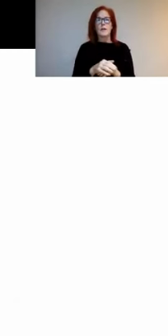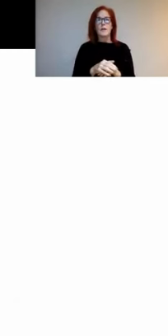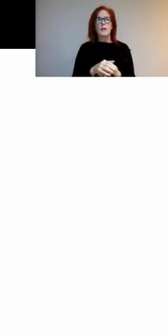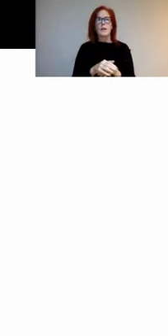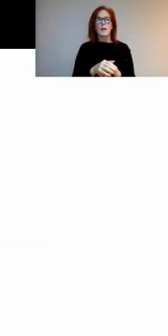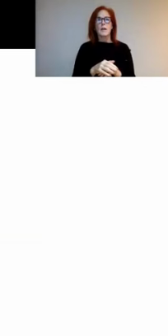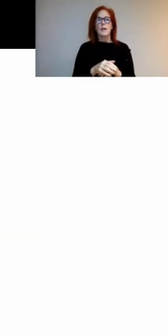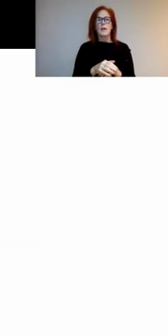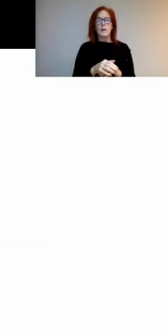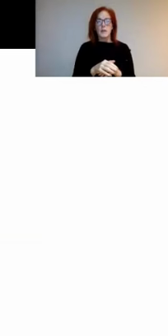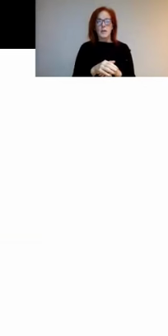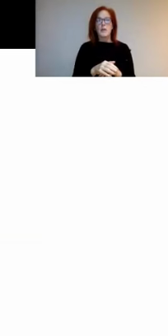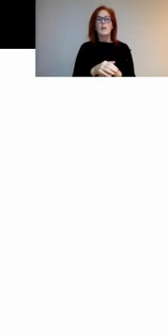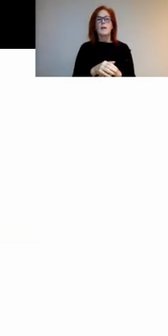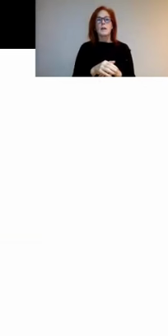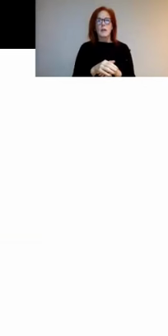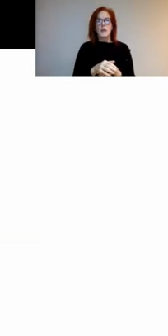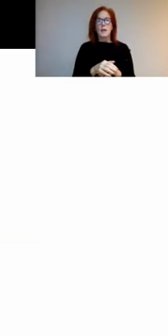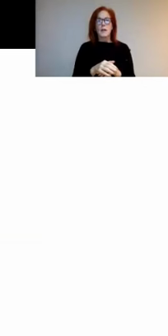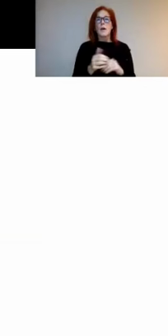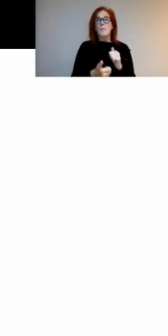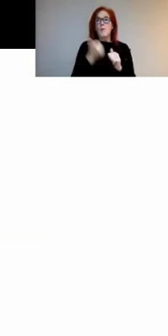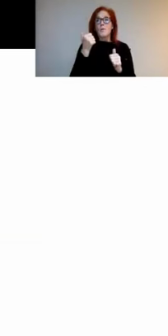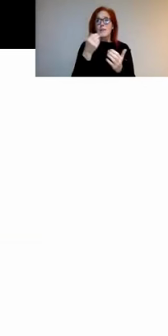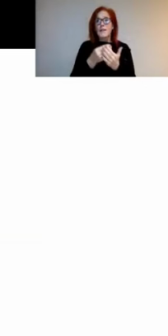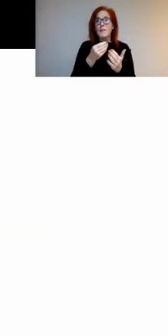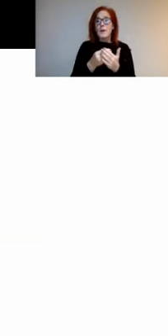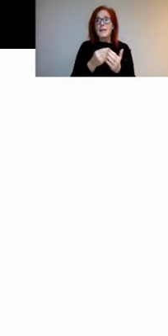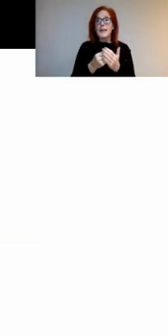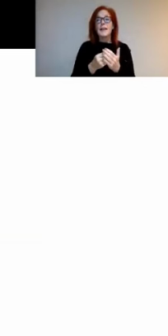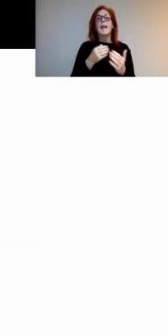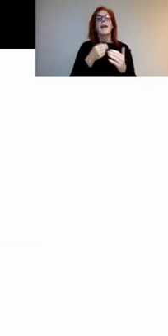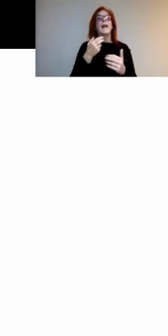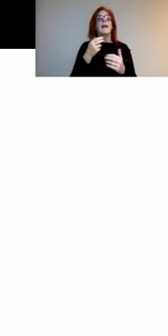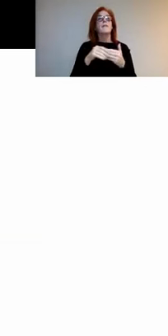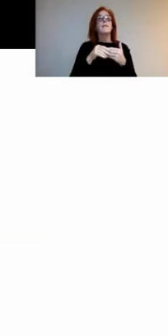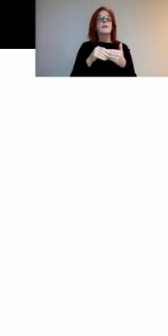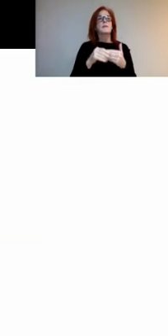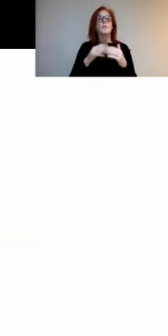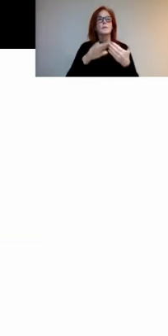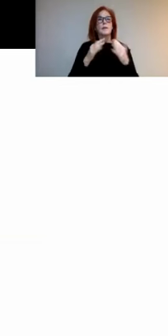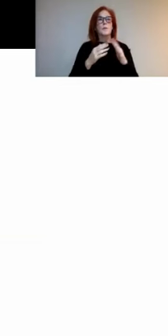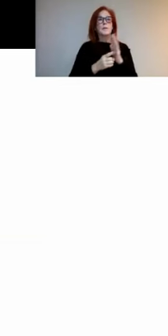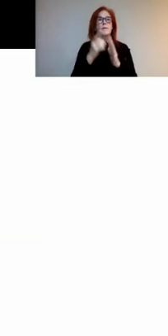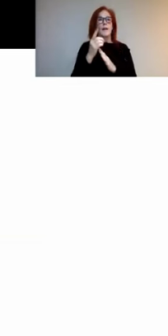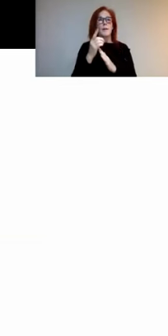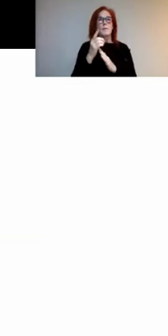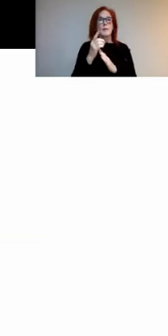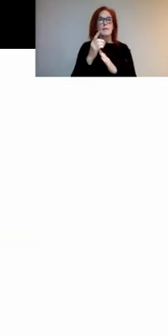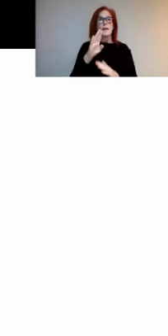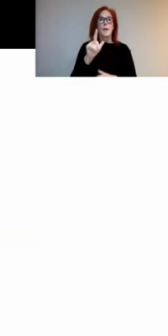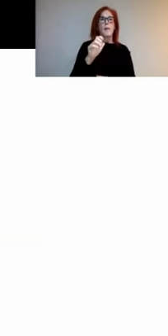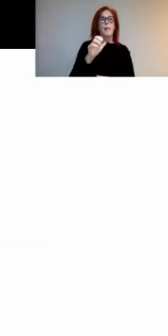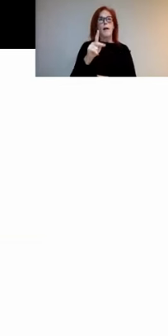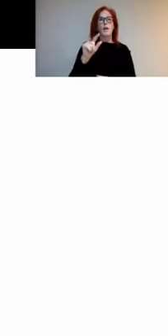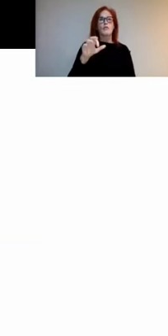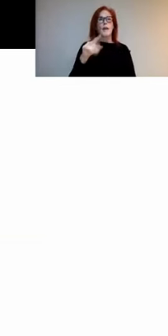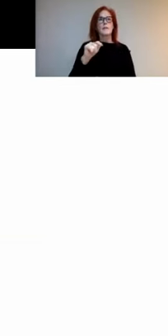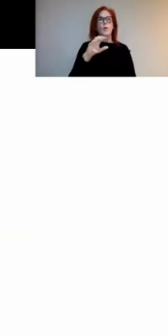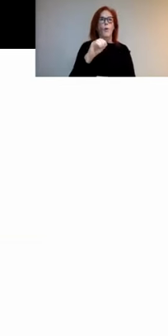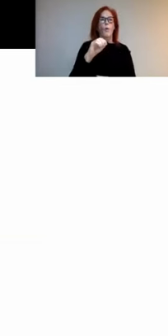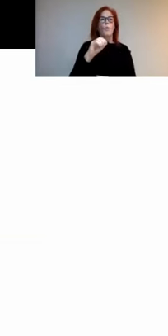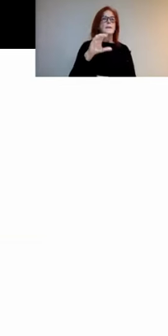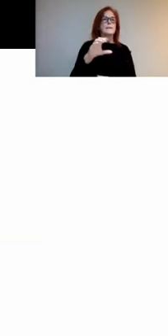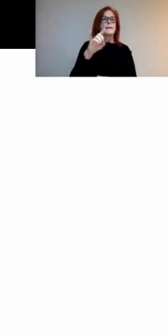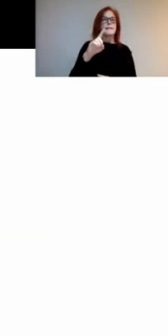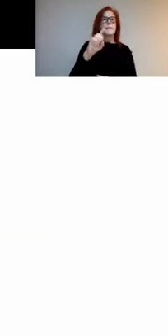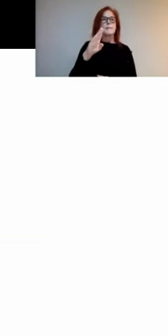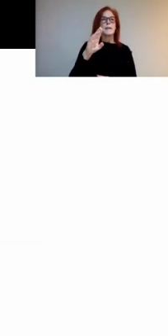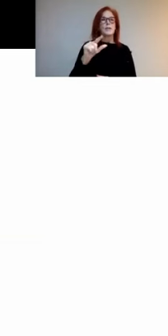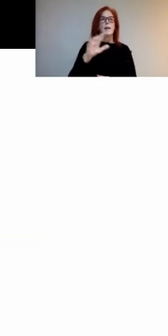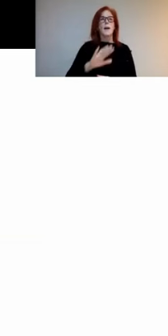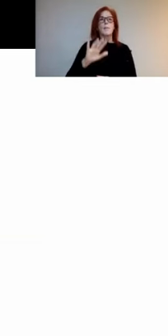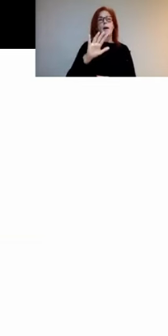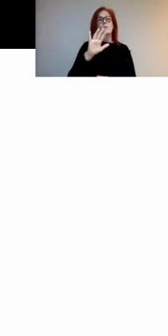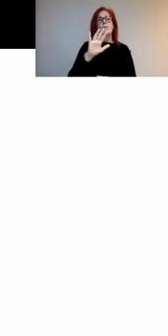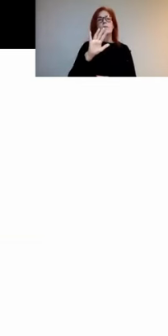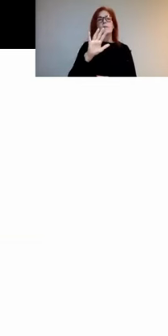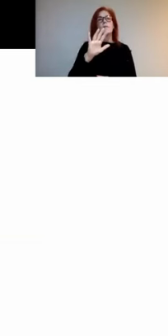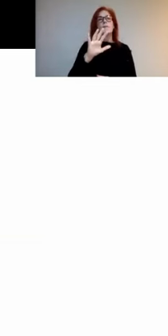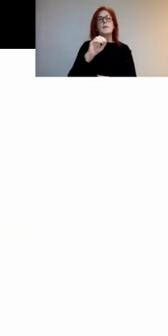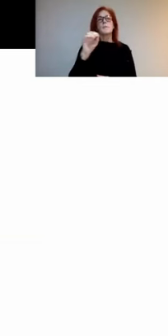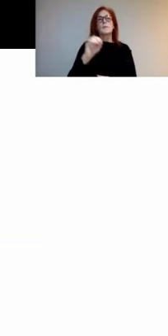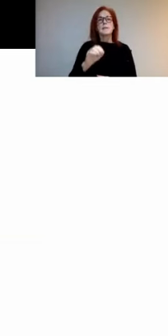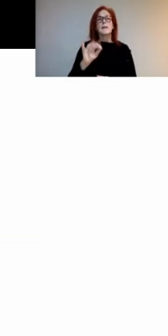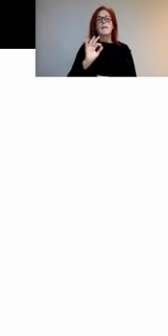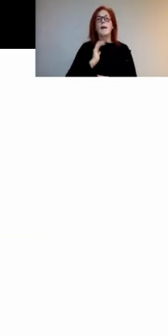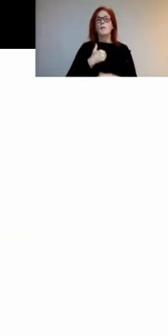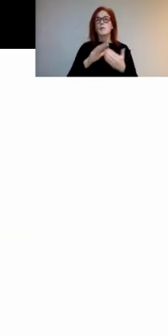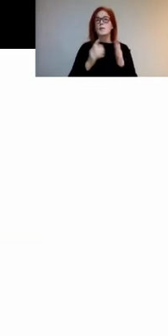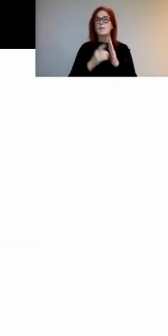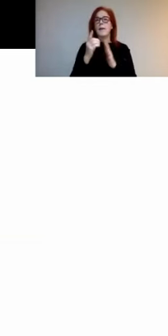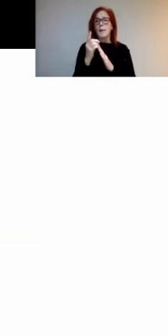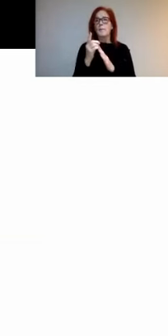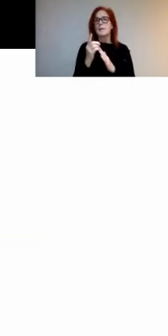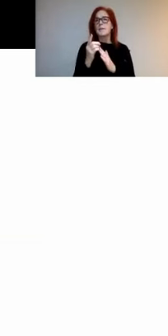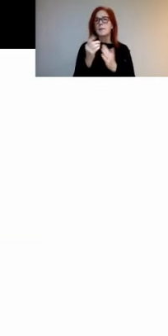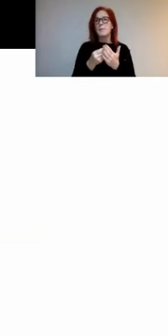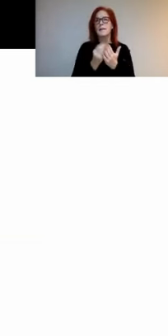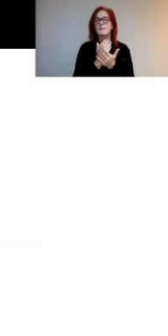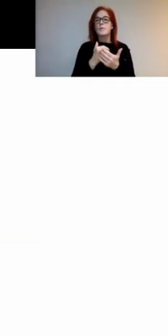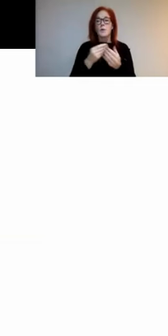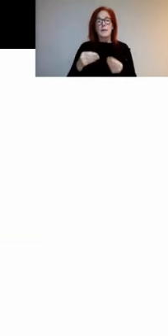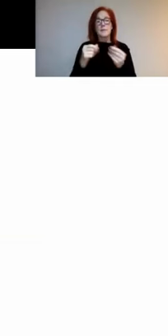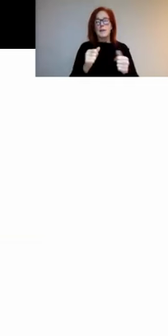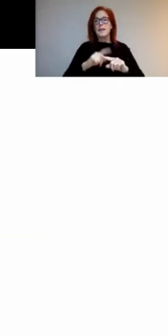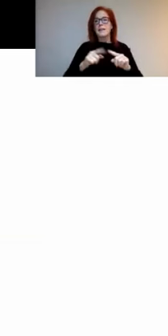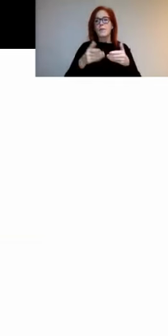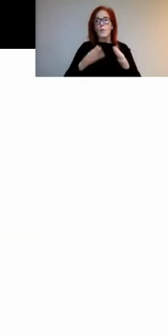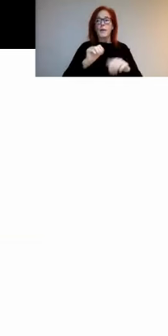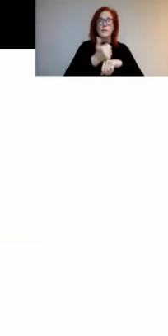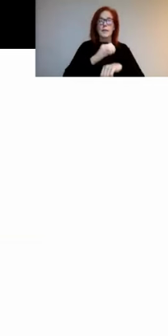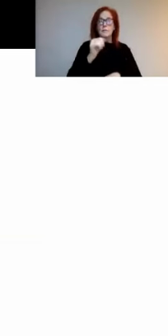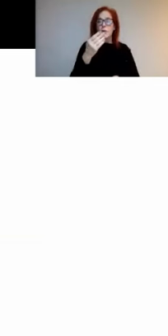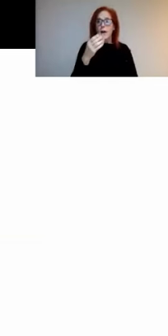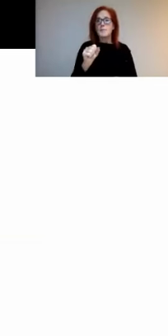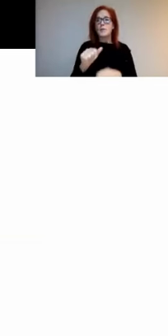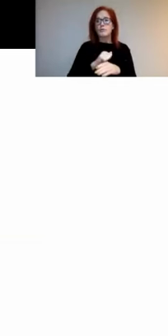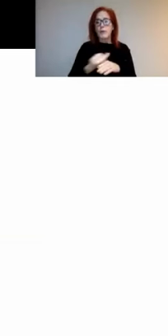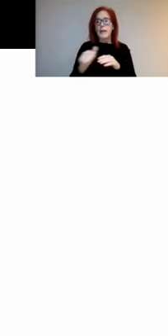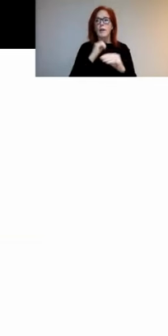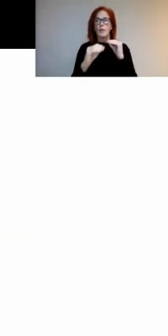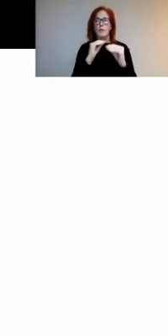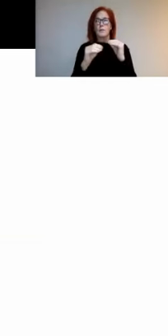You can email hcdcomments@cityofomaha.org, and email your feedback there.